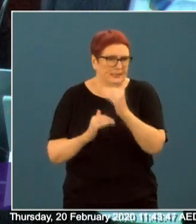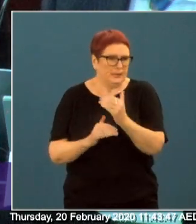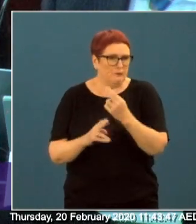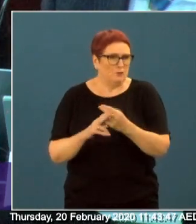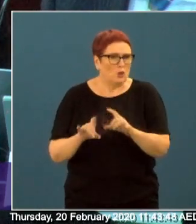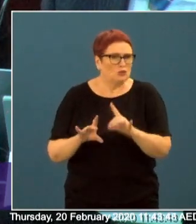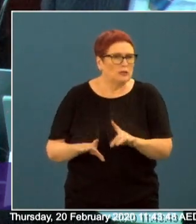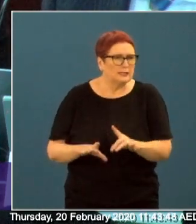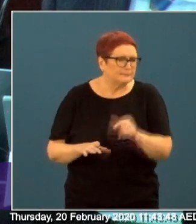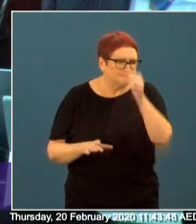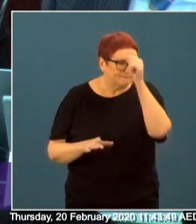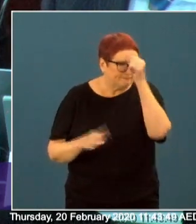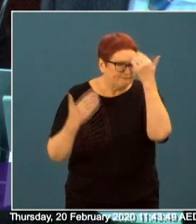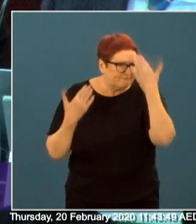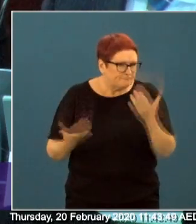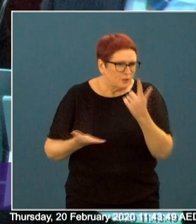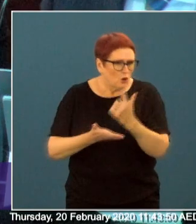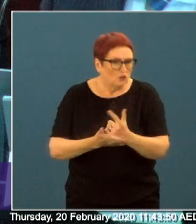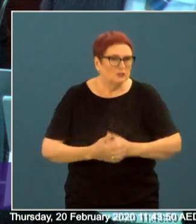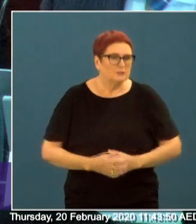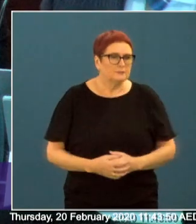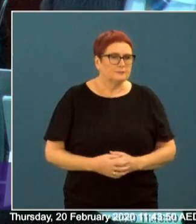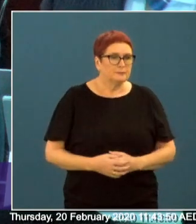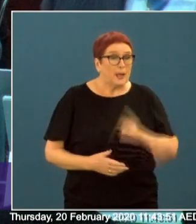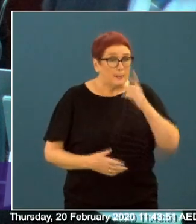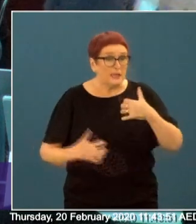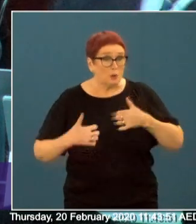So it's not so much a lack of the wish to undertake the research